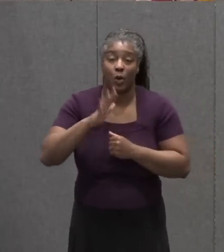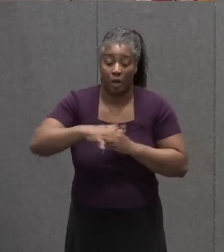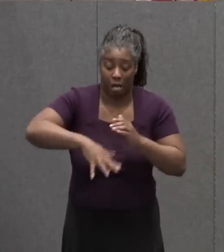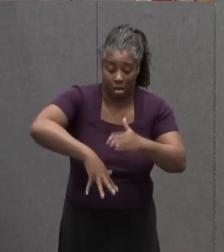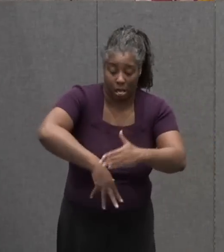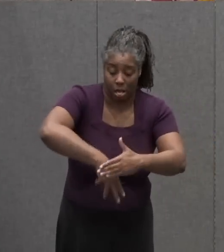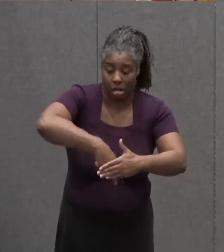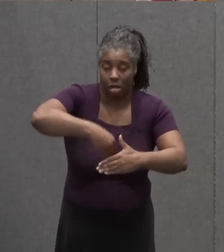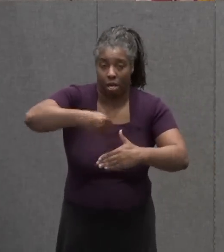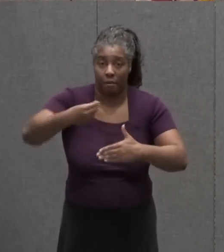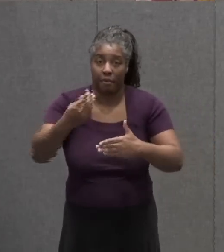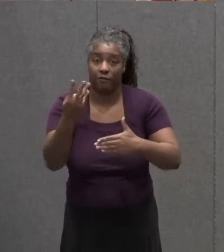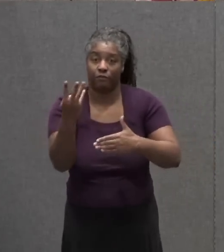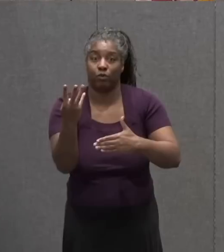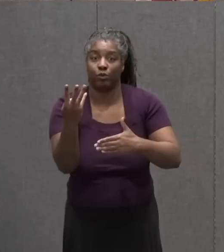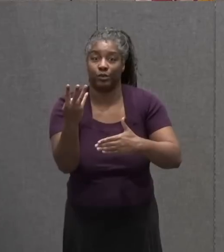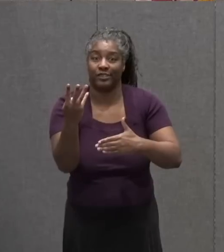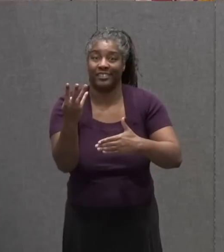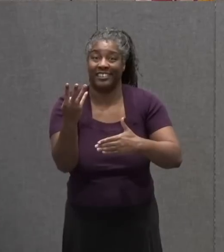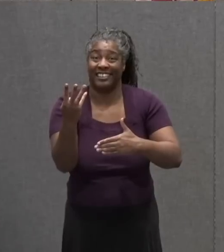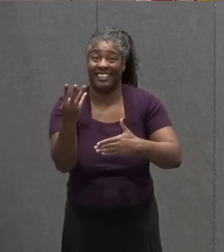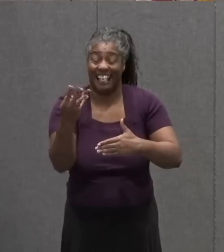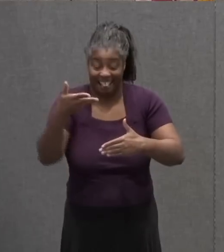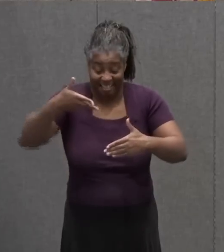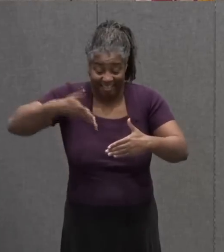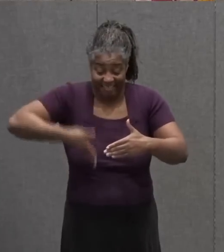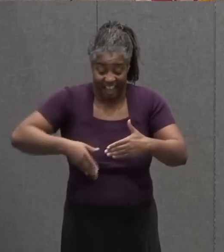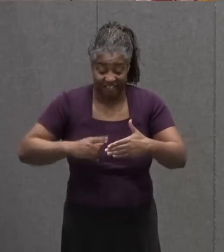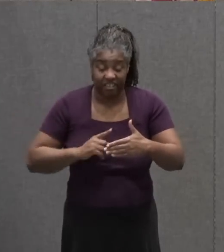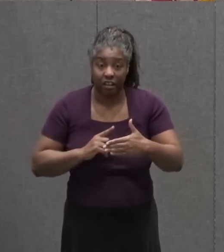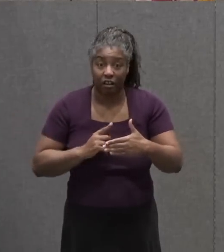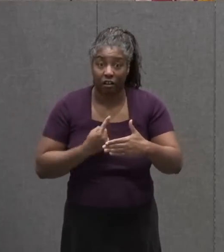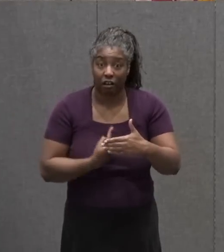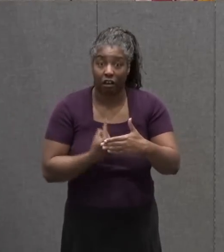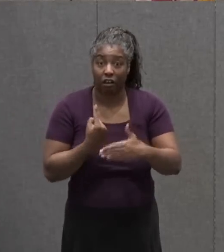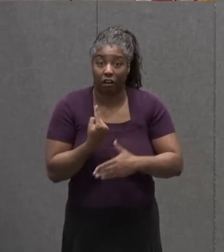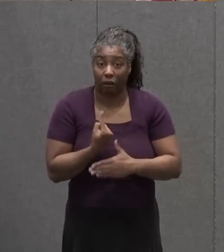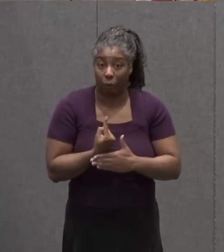and then I want you to guess what's still in the bag. There goes rocky,